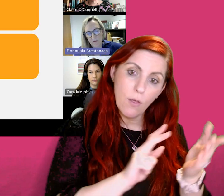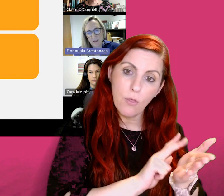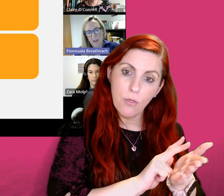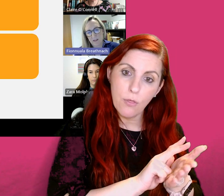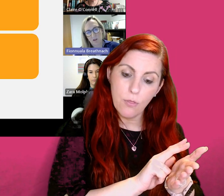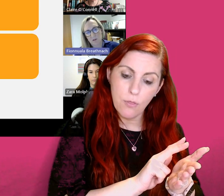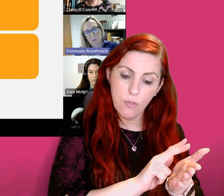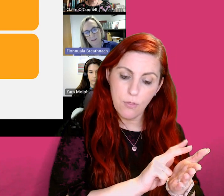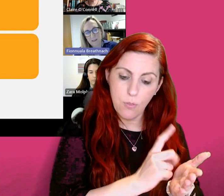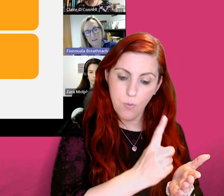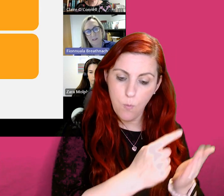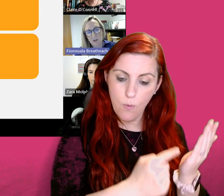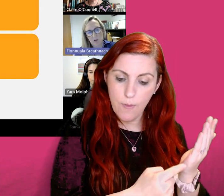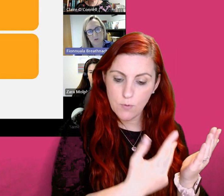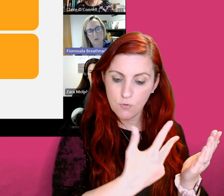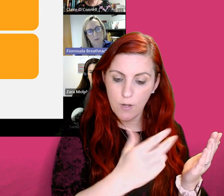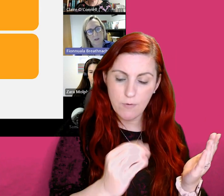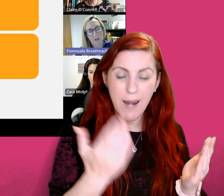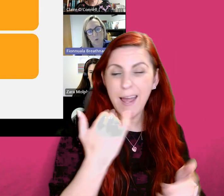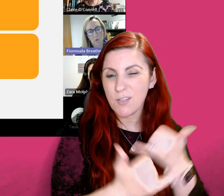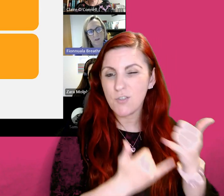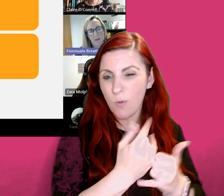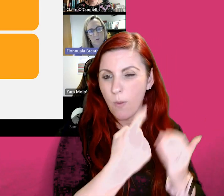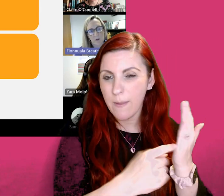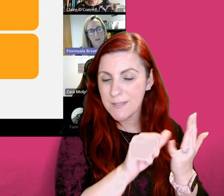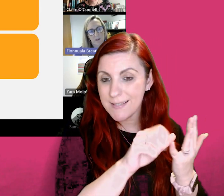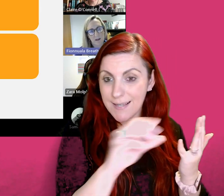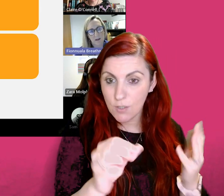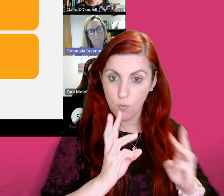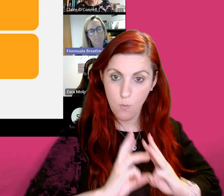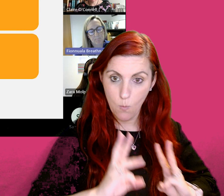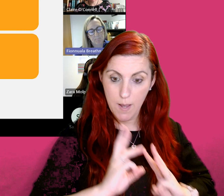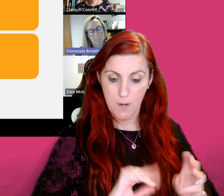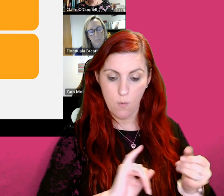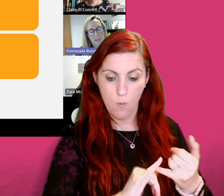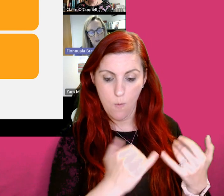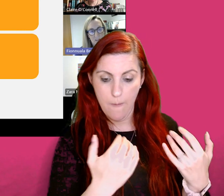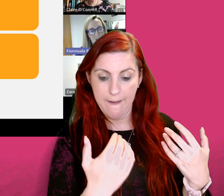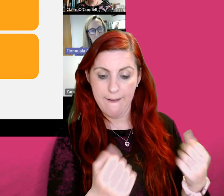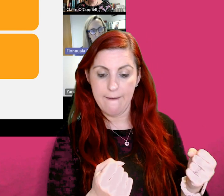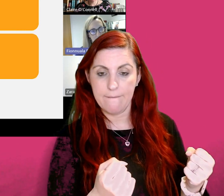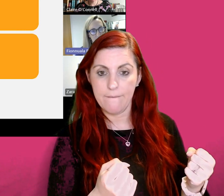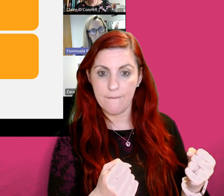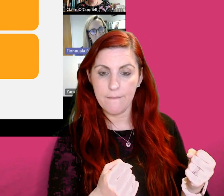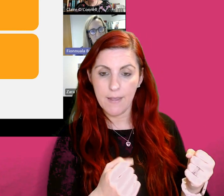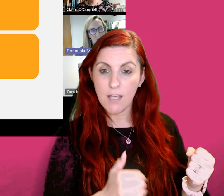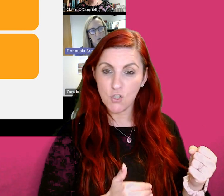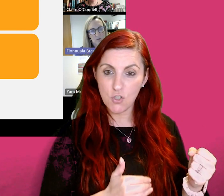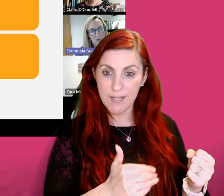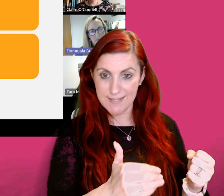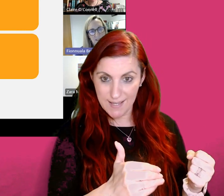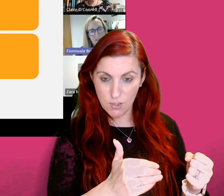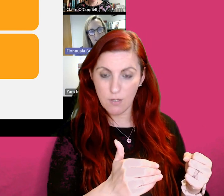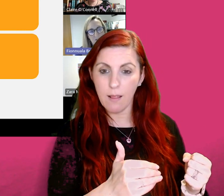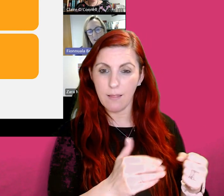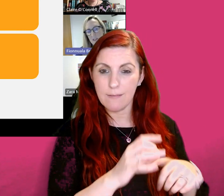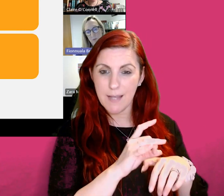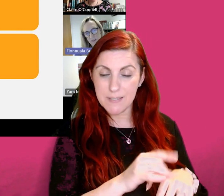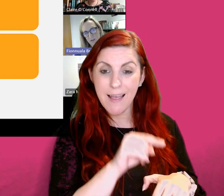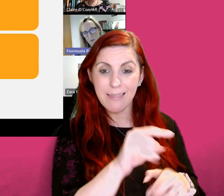and in fact last year it was, 1600 women with with um gestational diabetes which represents 177% of